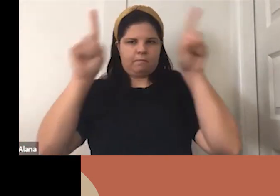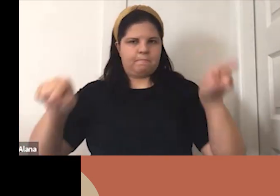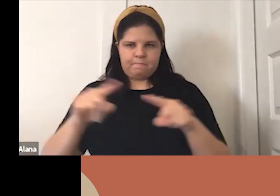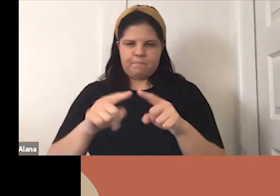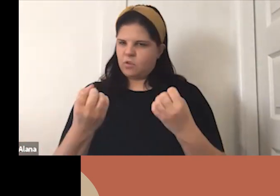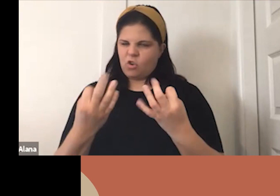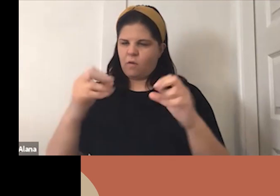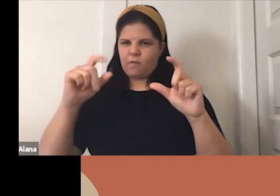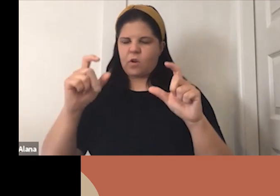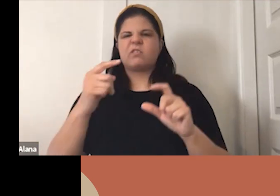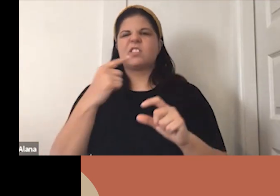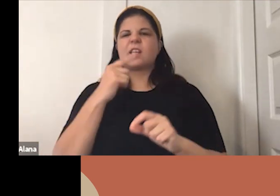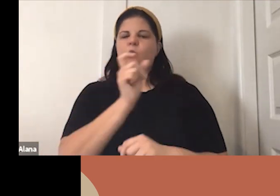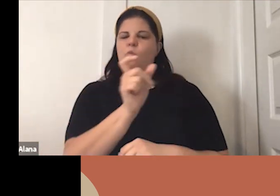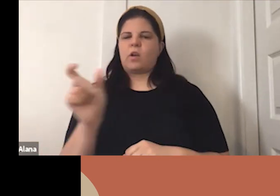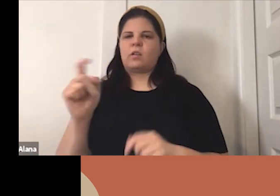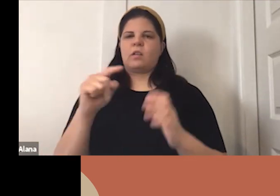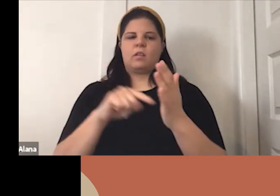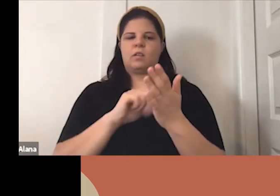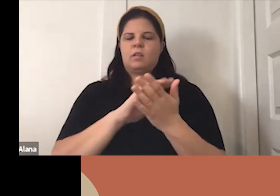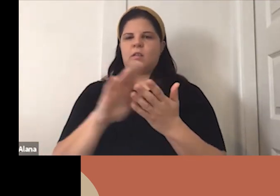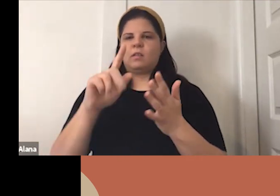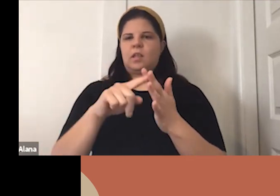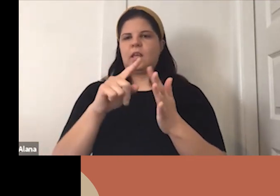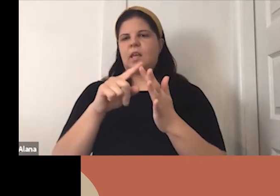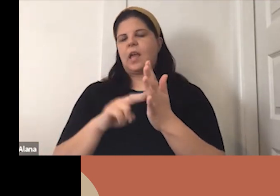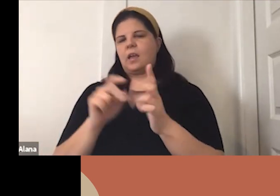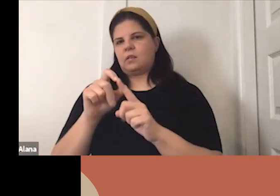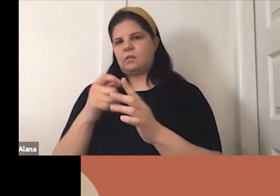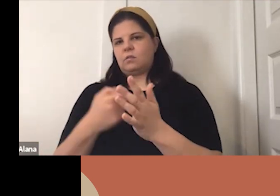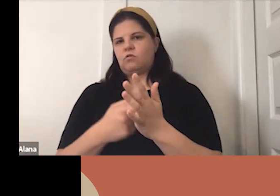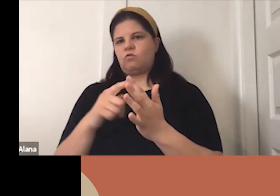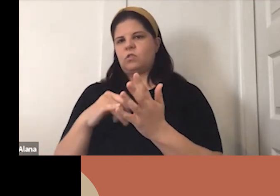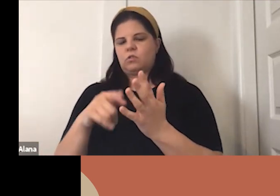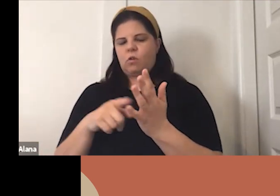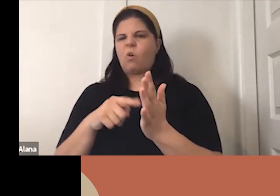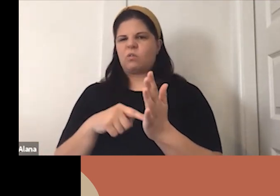It actually just simply shows a video web link.